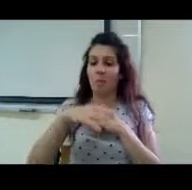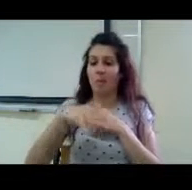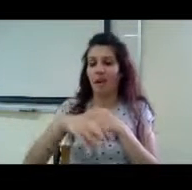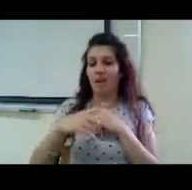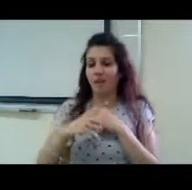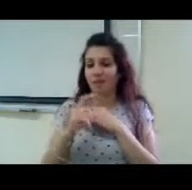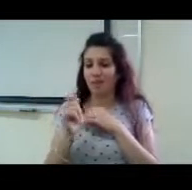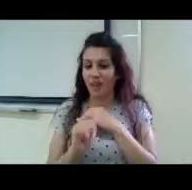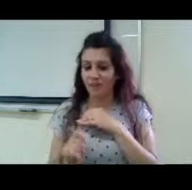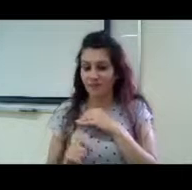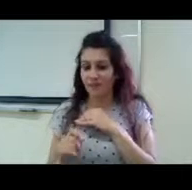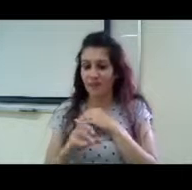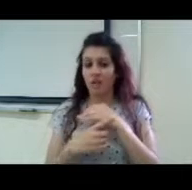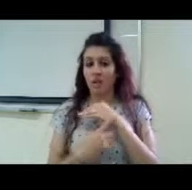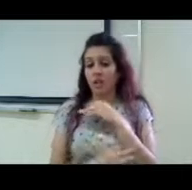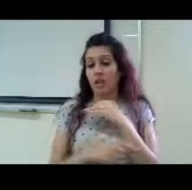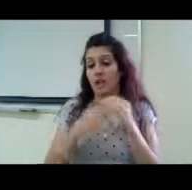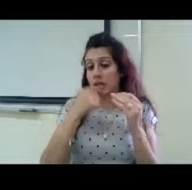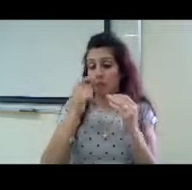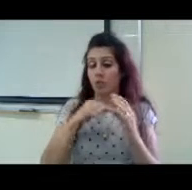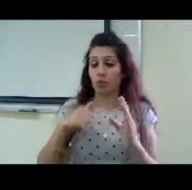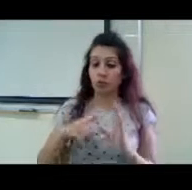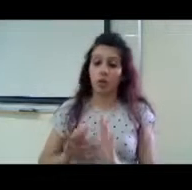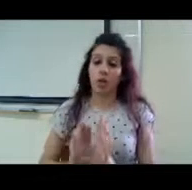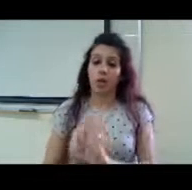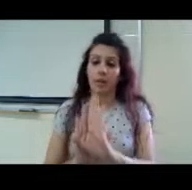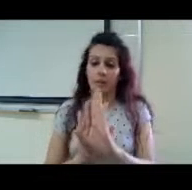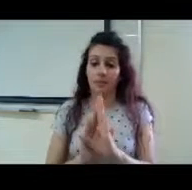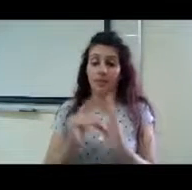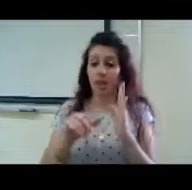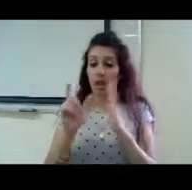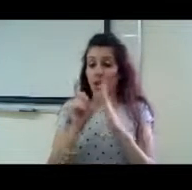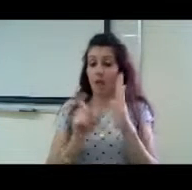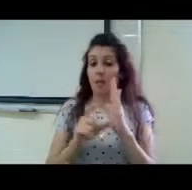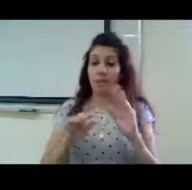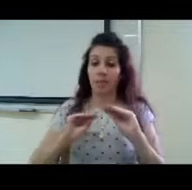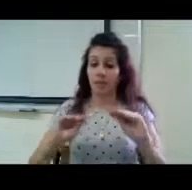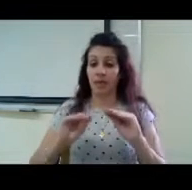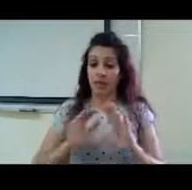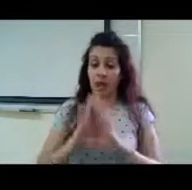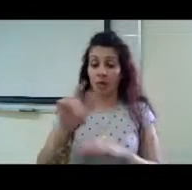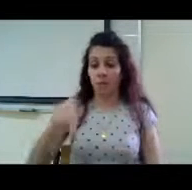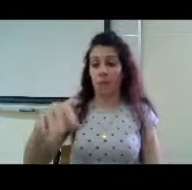situation or the coffered scenario which came as a surprise for everybody still